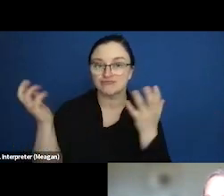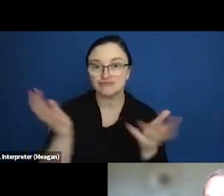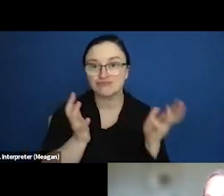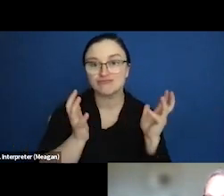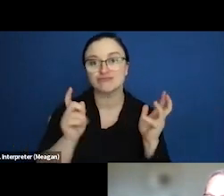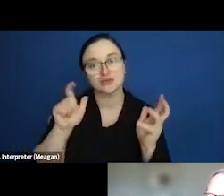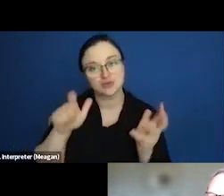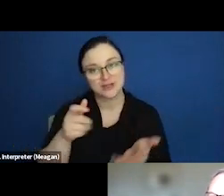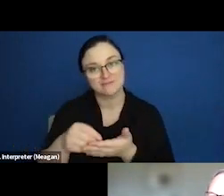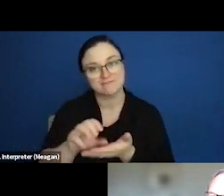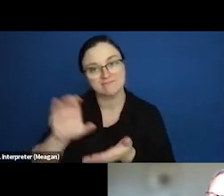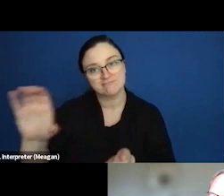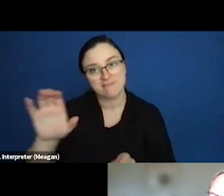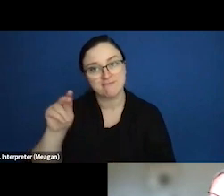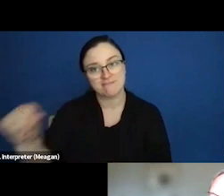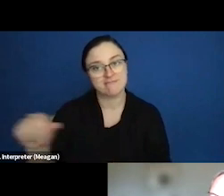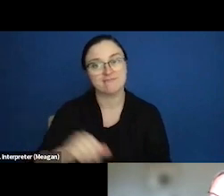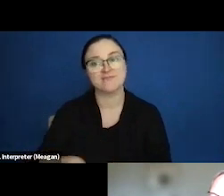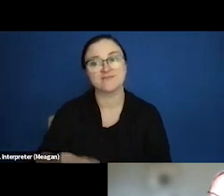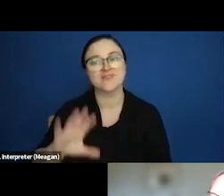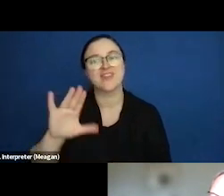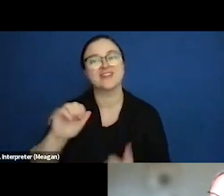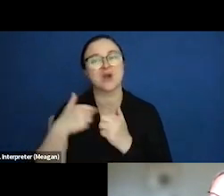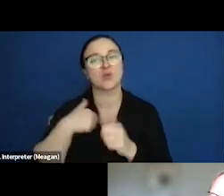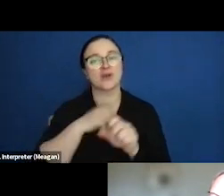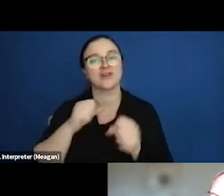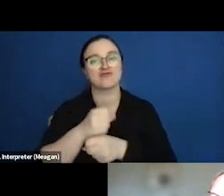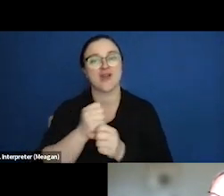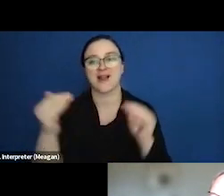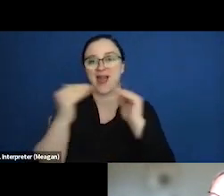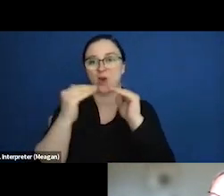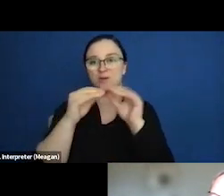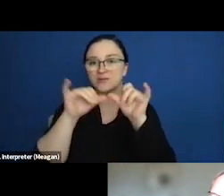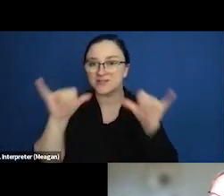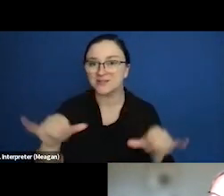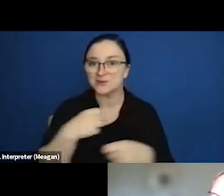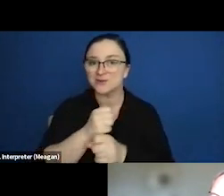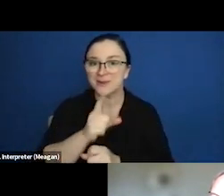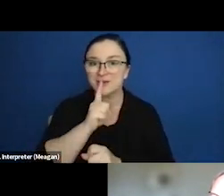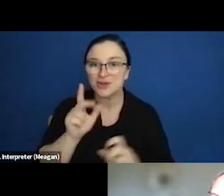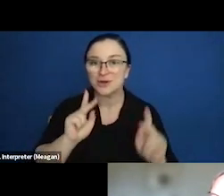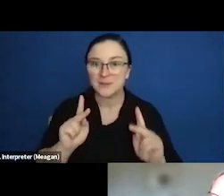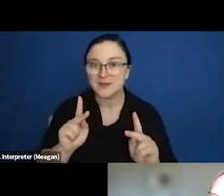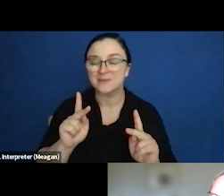It's a way to create an equitable system, right, to ensure that people with lived and living expertise,